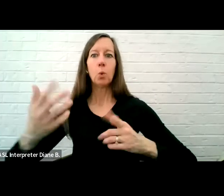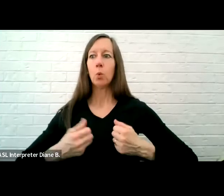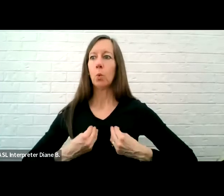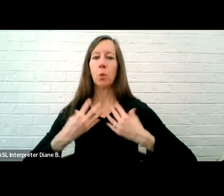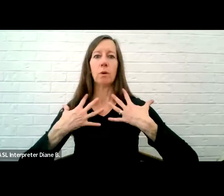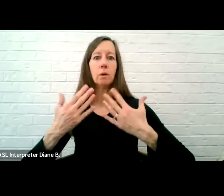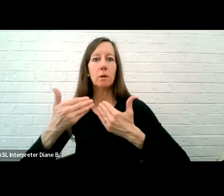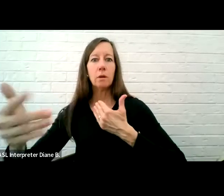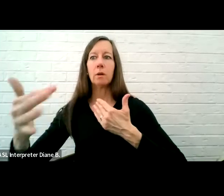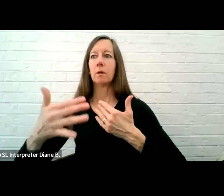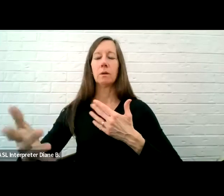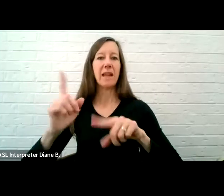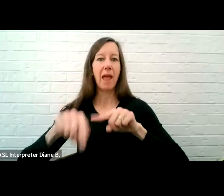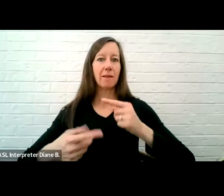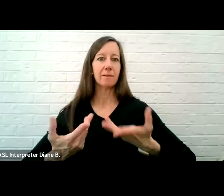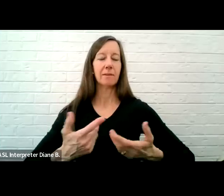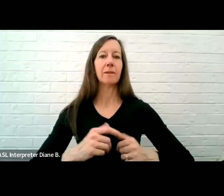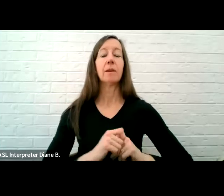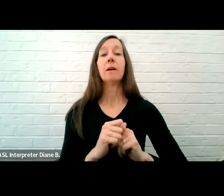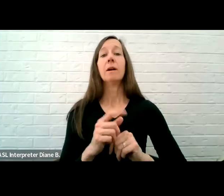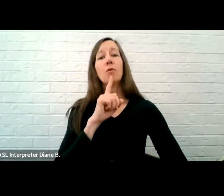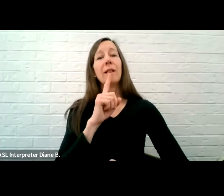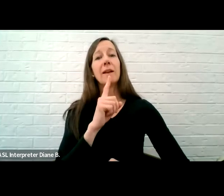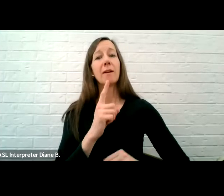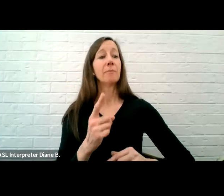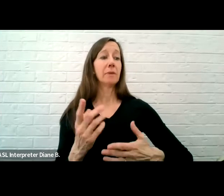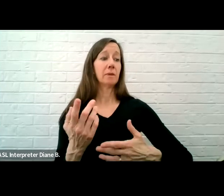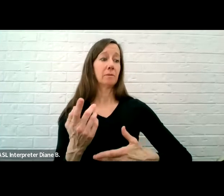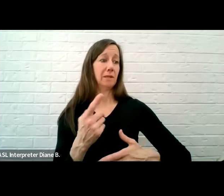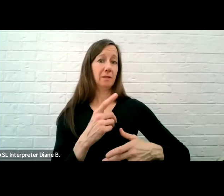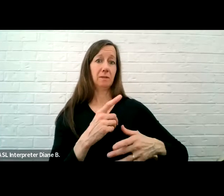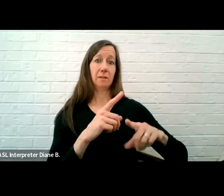linked not only to the physical structure of a housing unit, the physical building in which